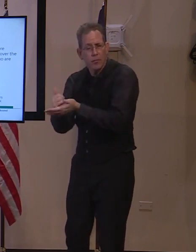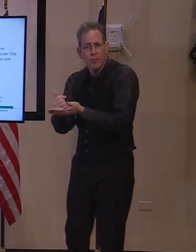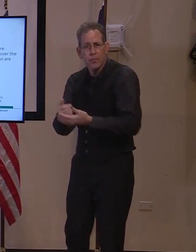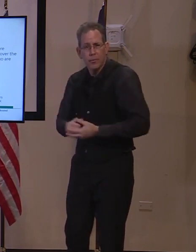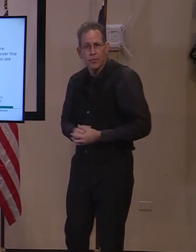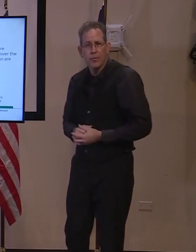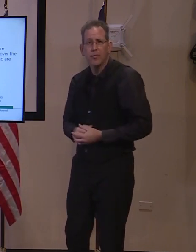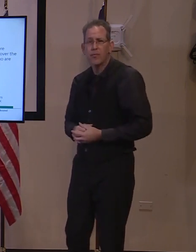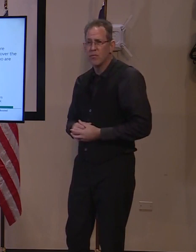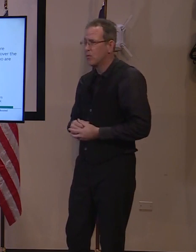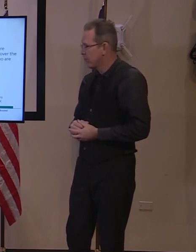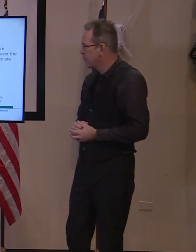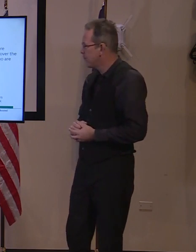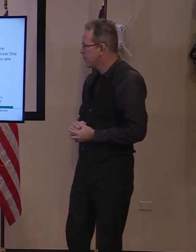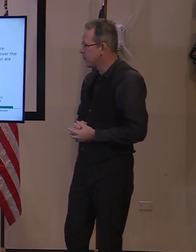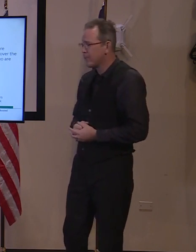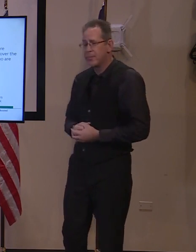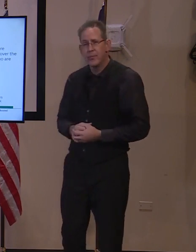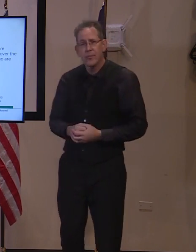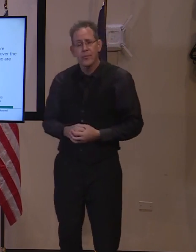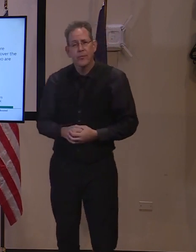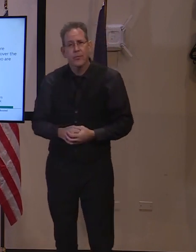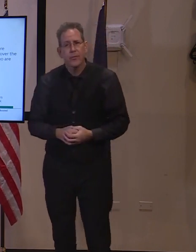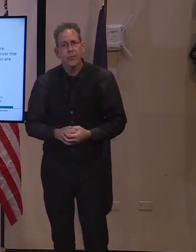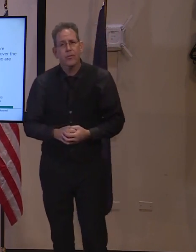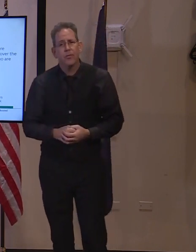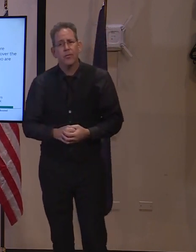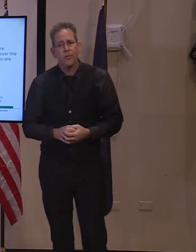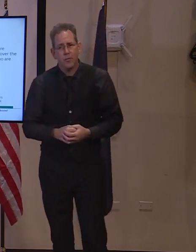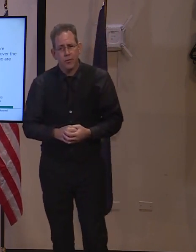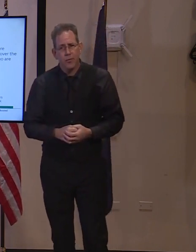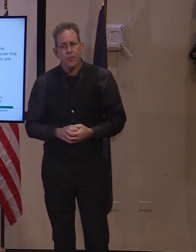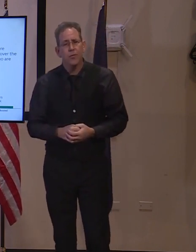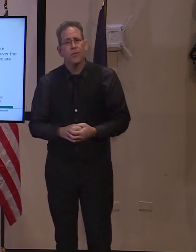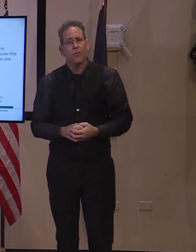dose of the vaccine being delivered in Vermont? Uh, an analysis that we have